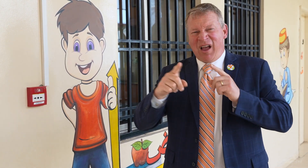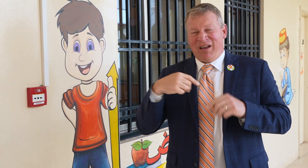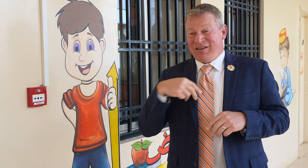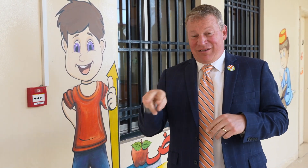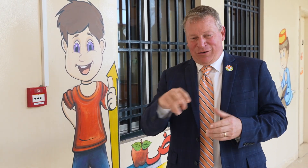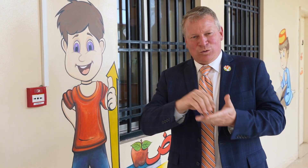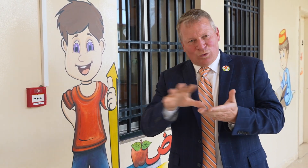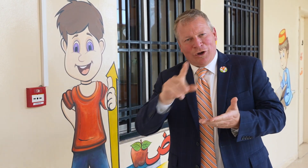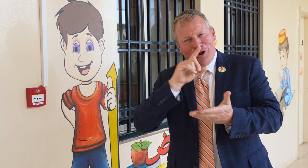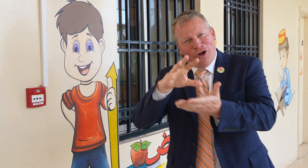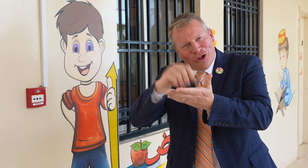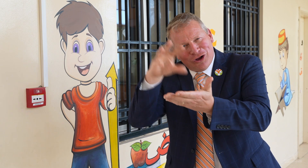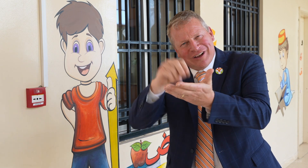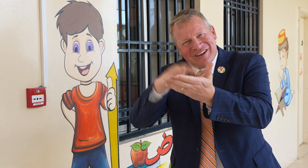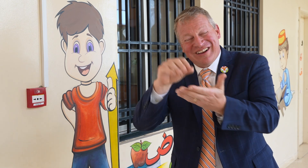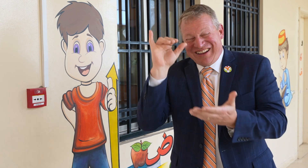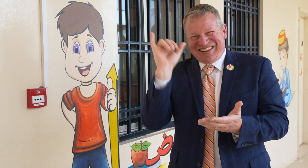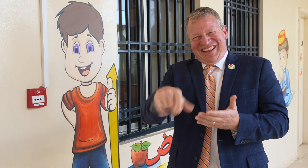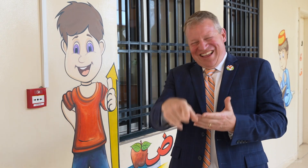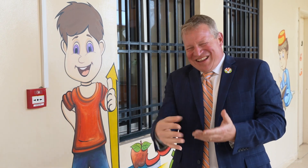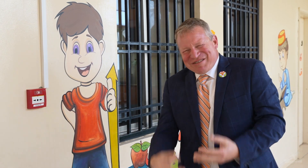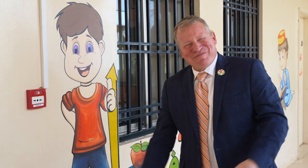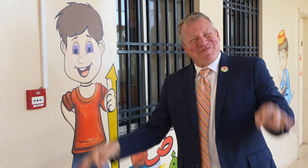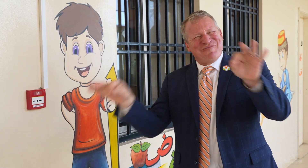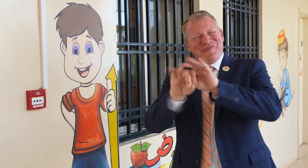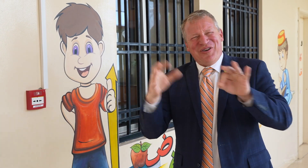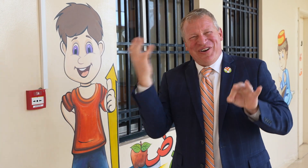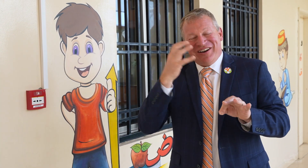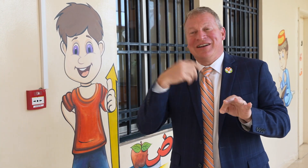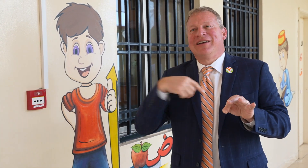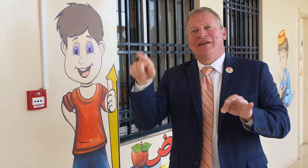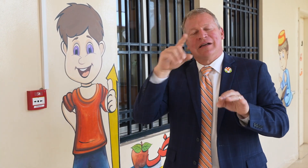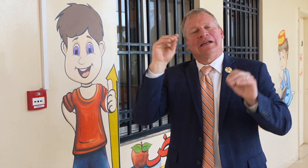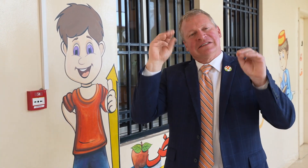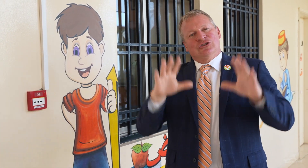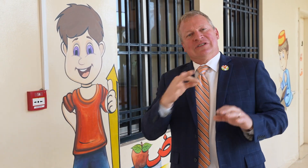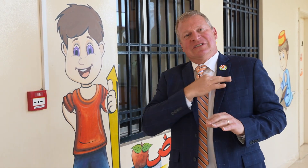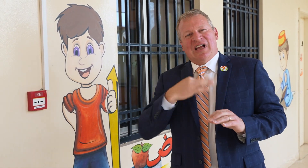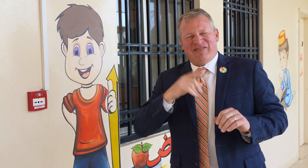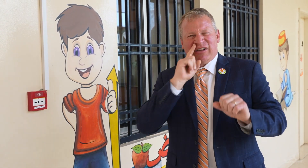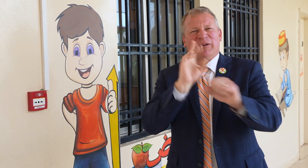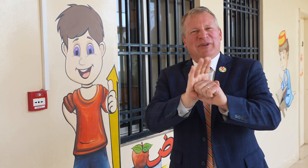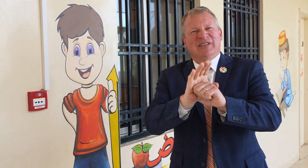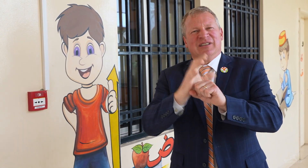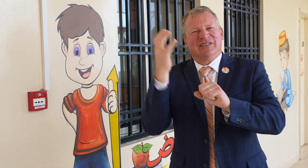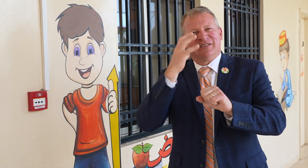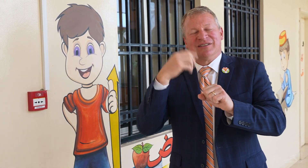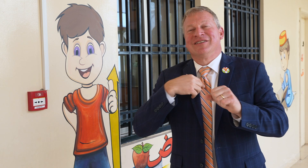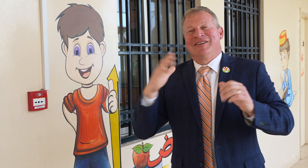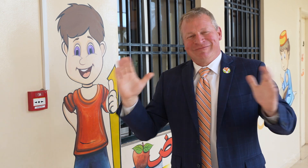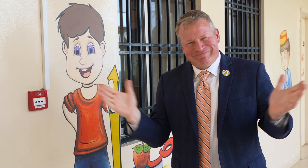but the fact is that these deaf students are learning and that’s what’s most important. The commitment of the teachers and staff